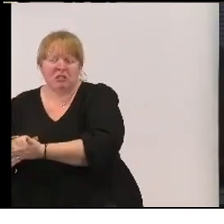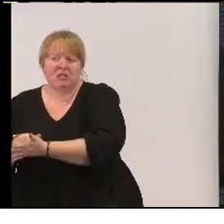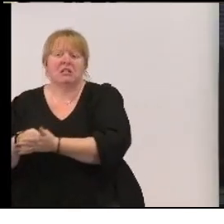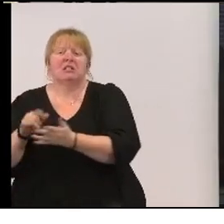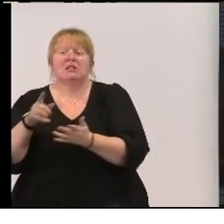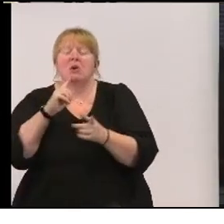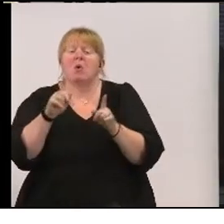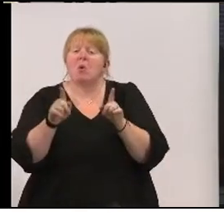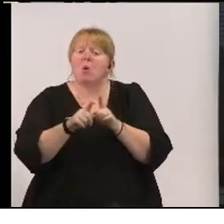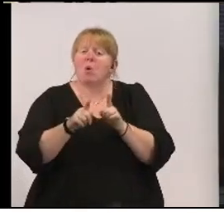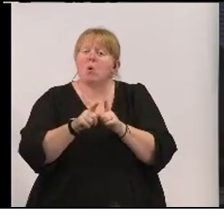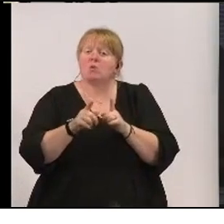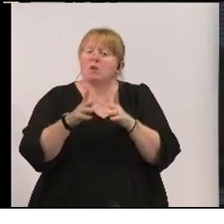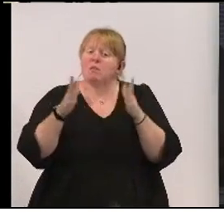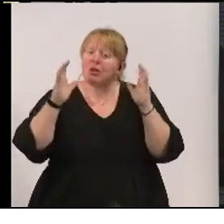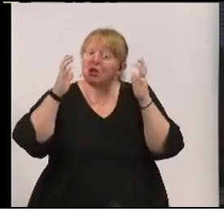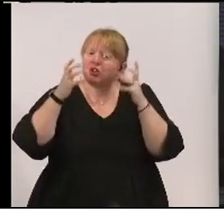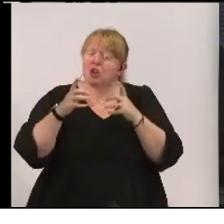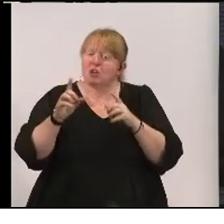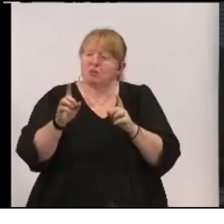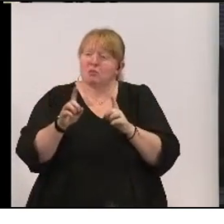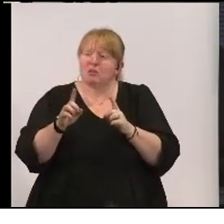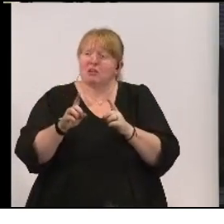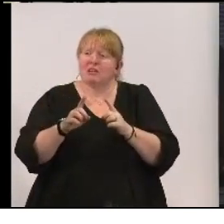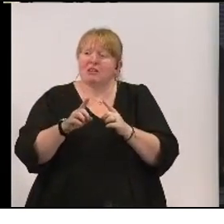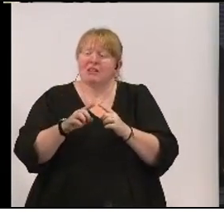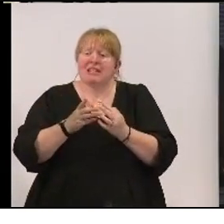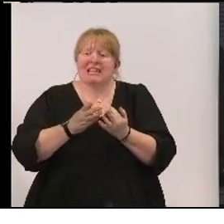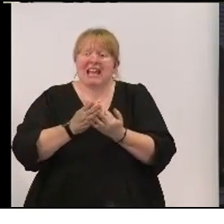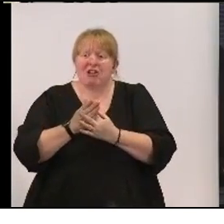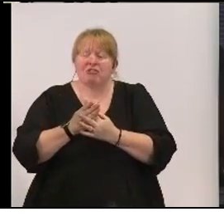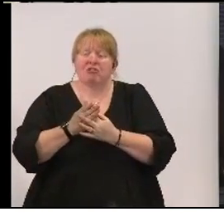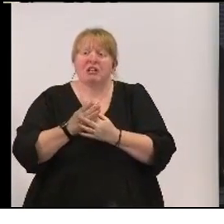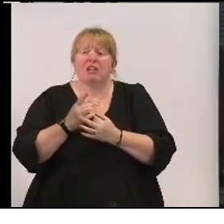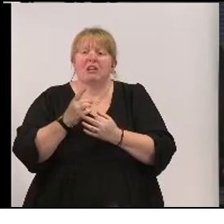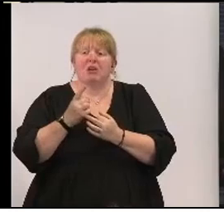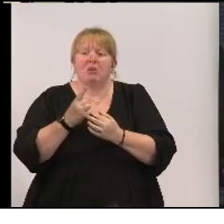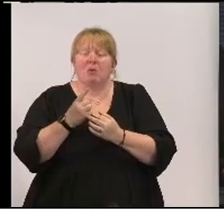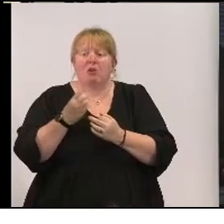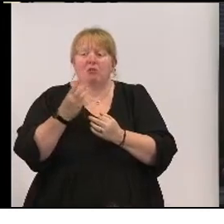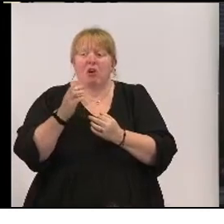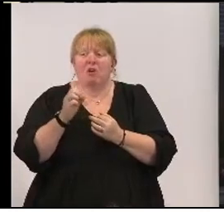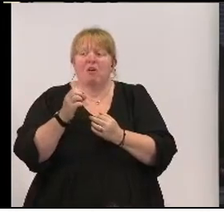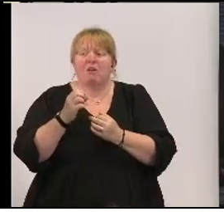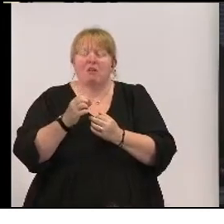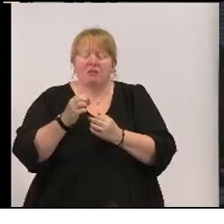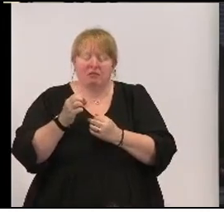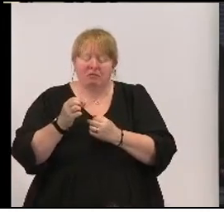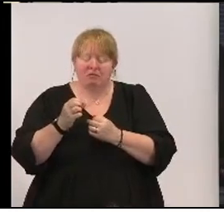But it's also a big concern to us that the EN301549 is not currently available.